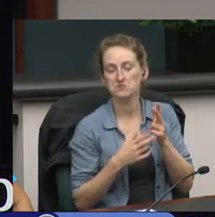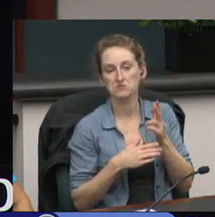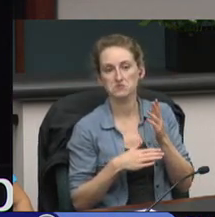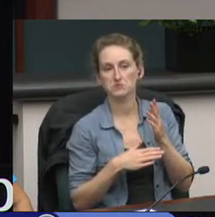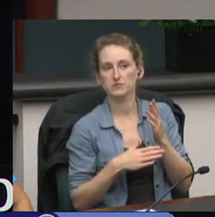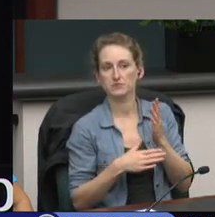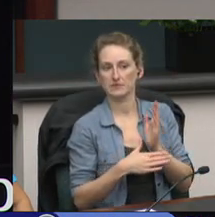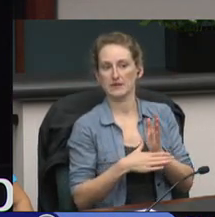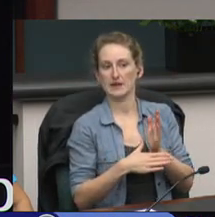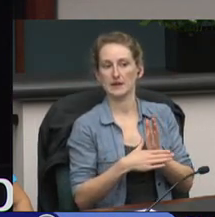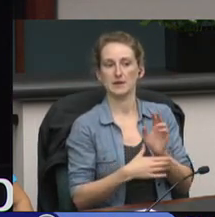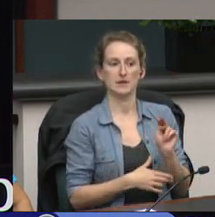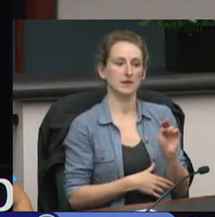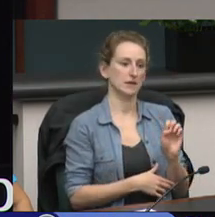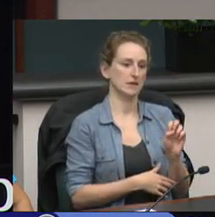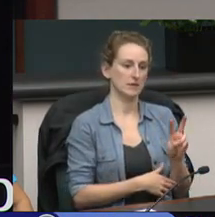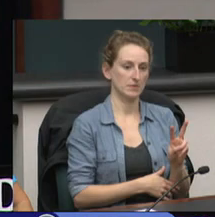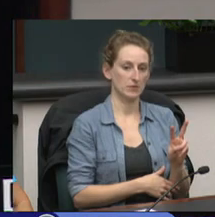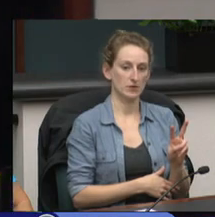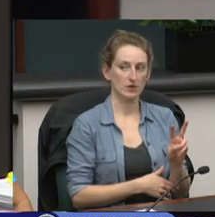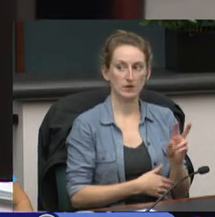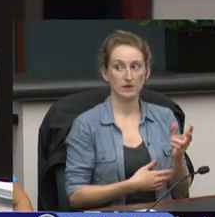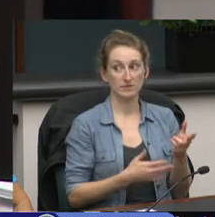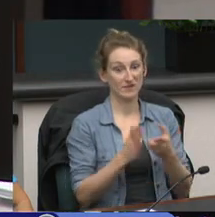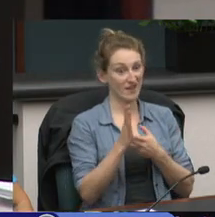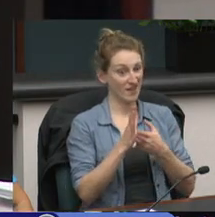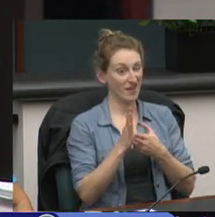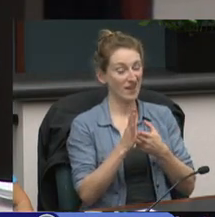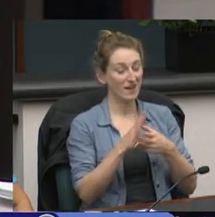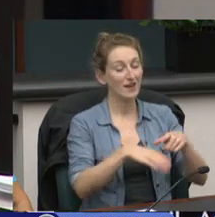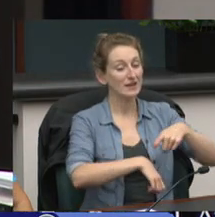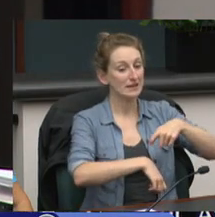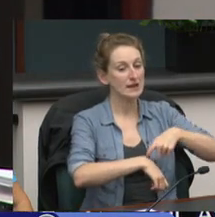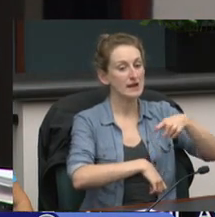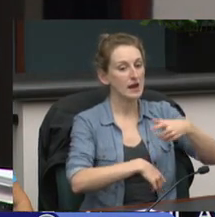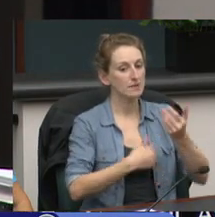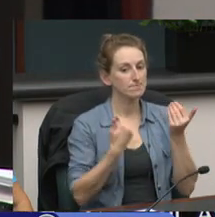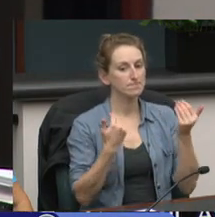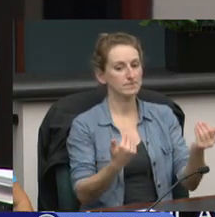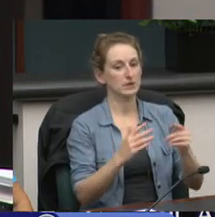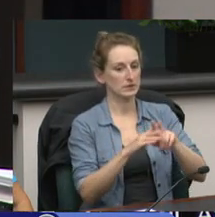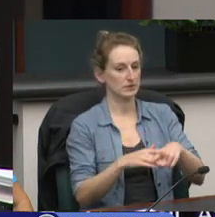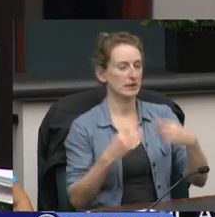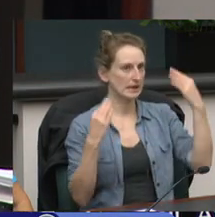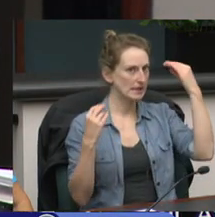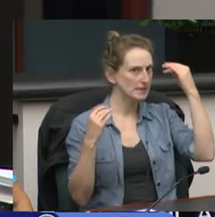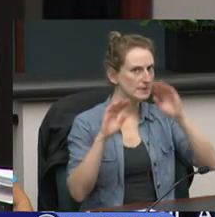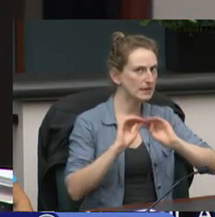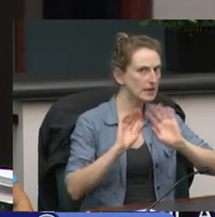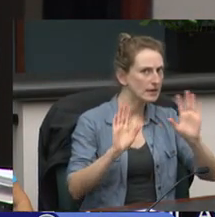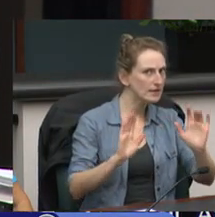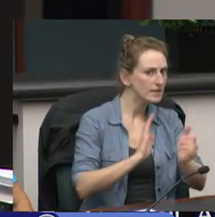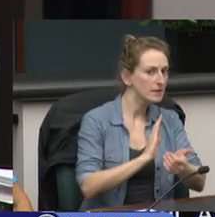start thinking and clarifying what amendments you might need so did you